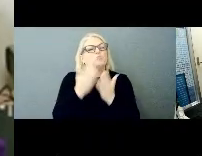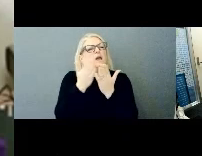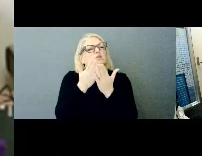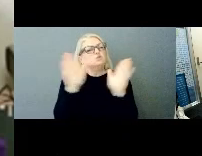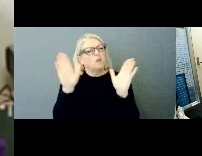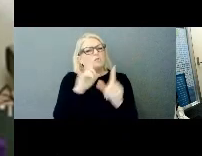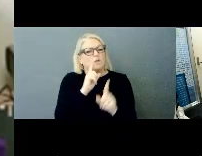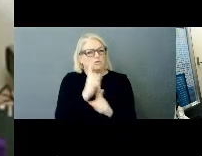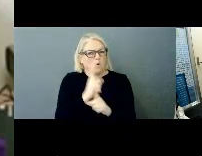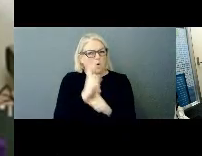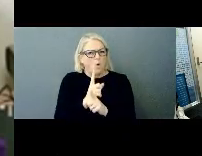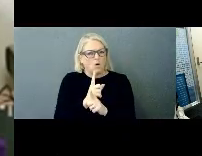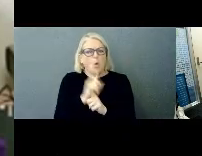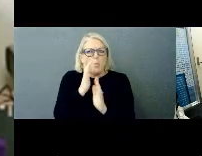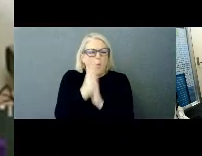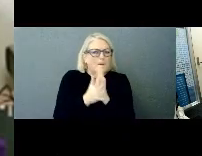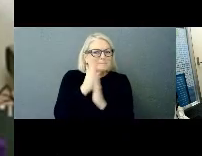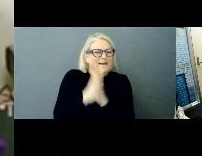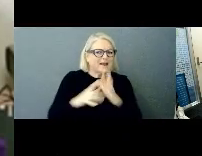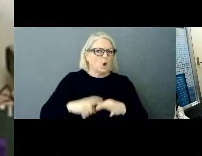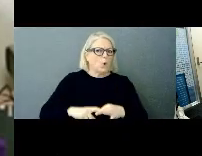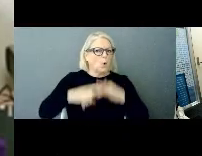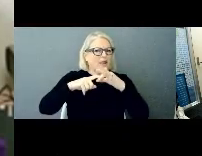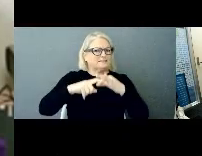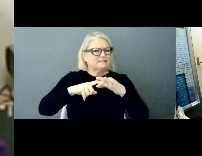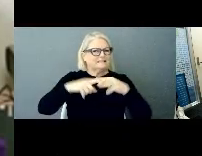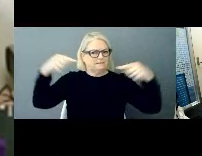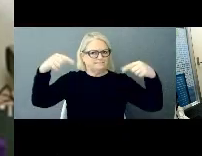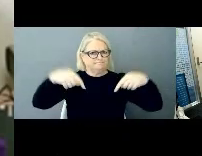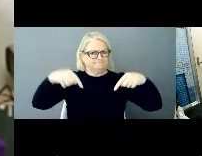What does it mean? And how do you measure quality services